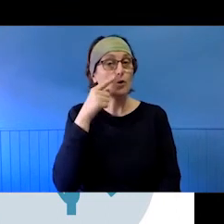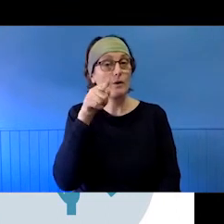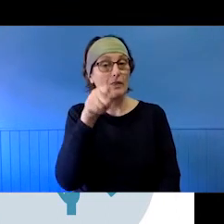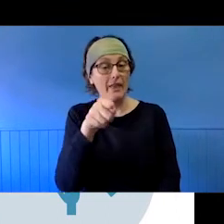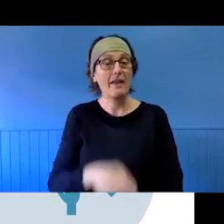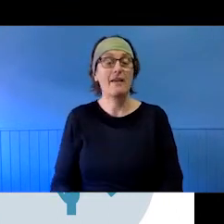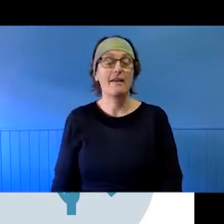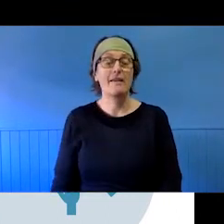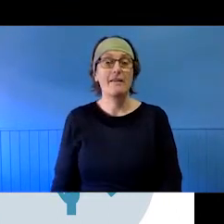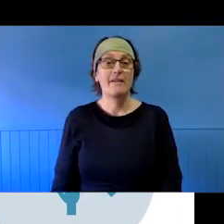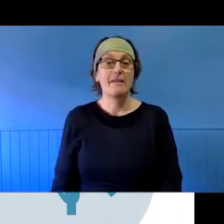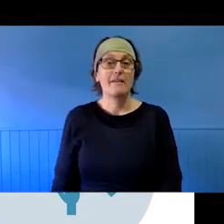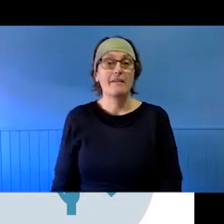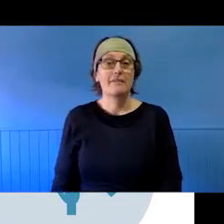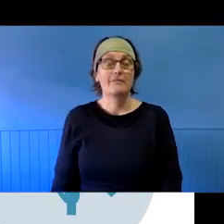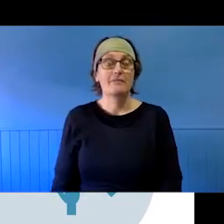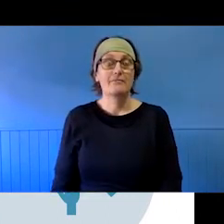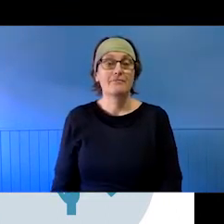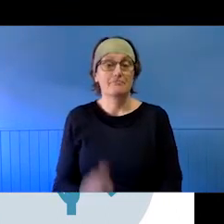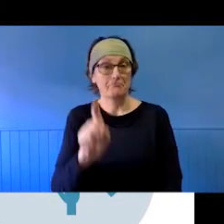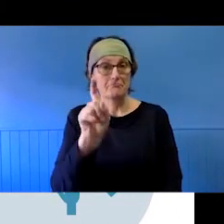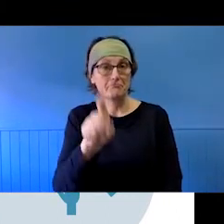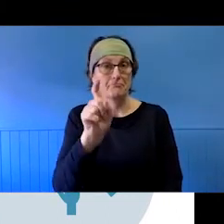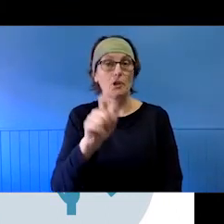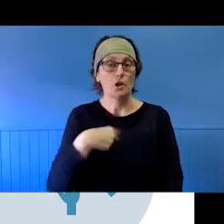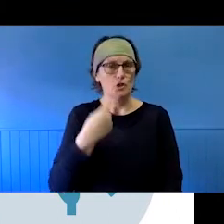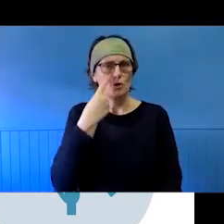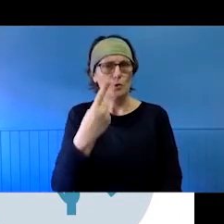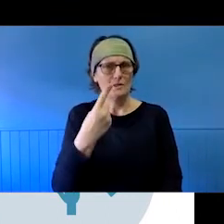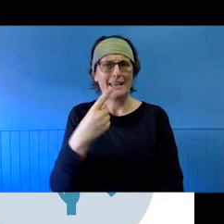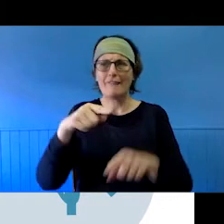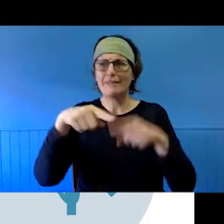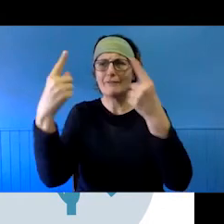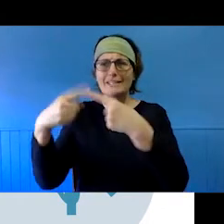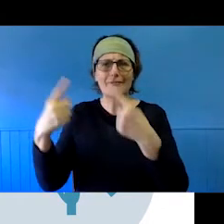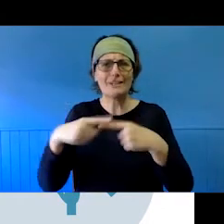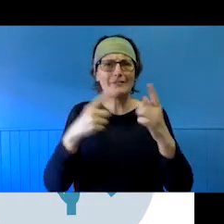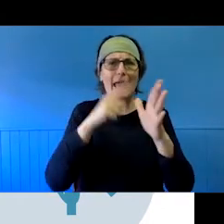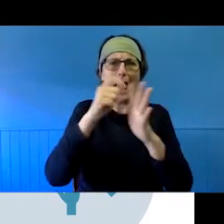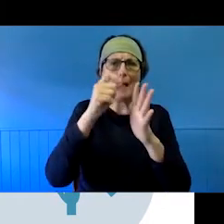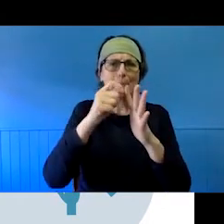to find that there's a number of apps that I started to list of how